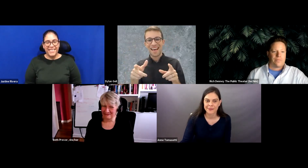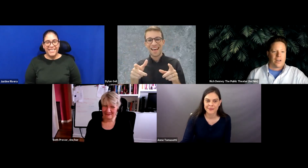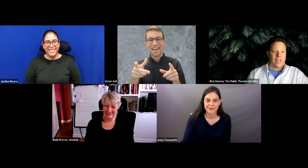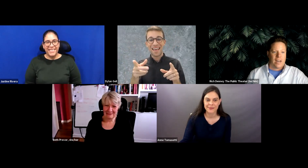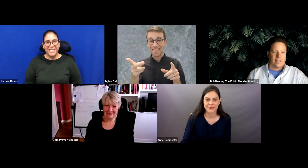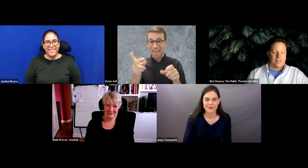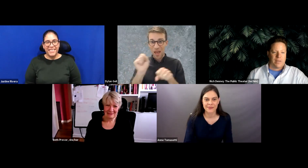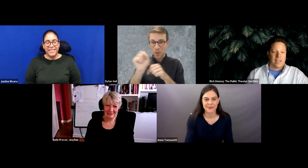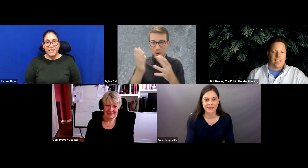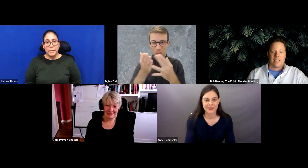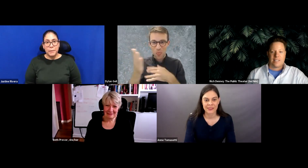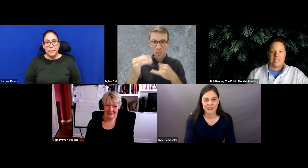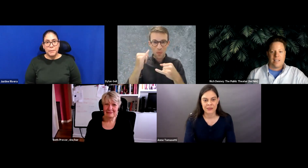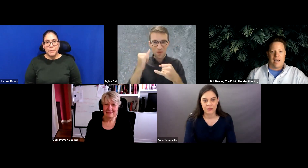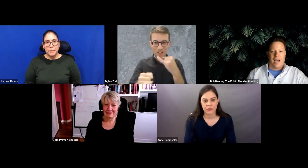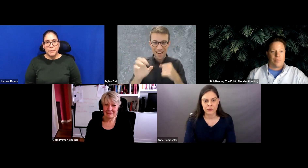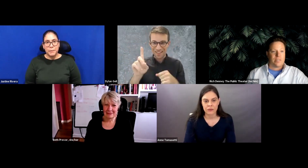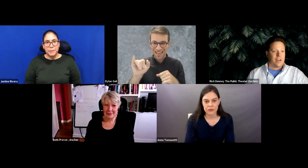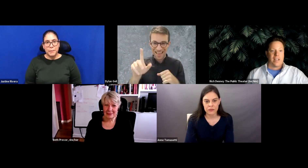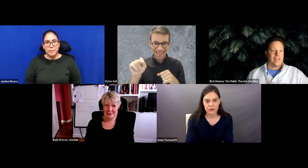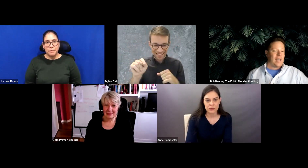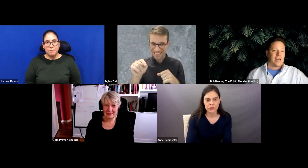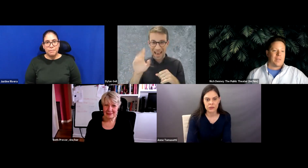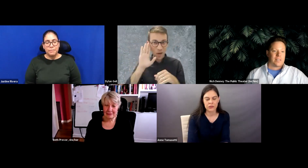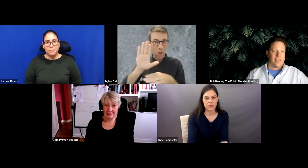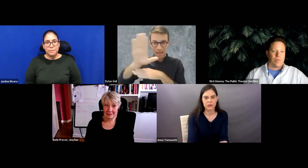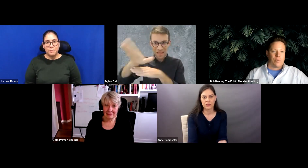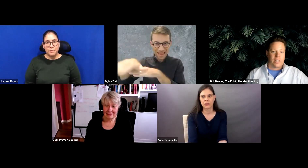final edit, because I was very adamant that we were going to